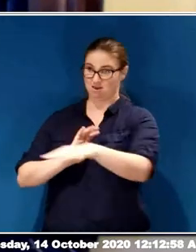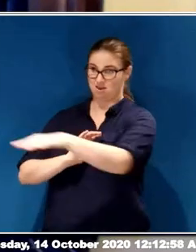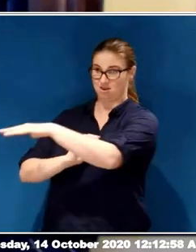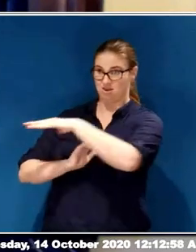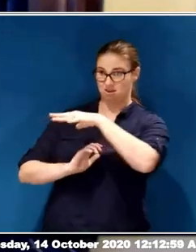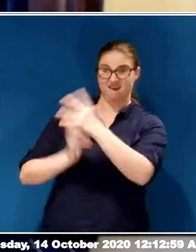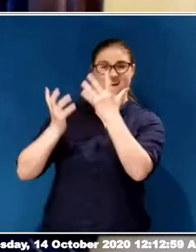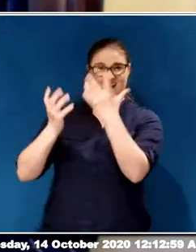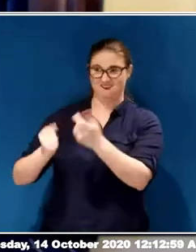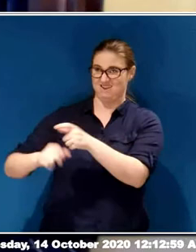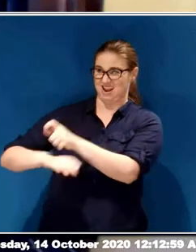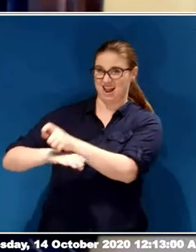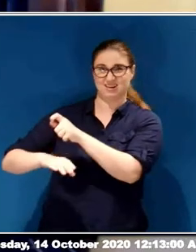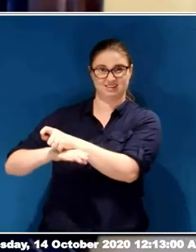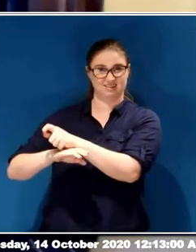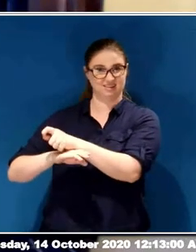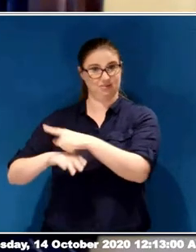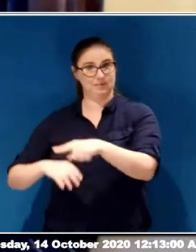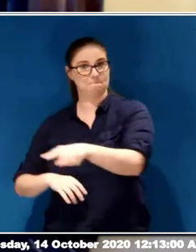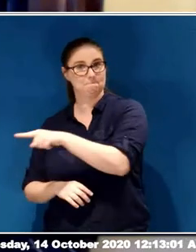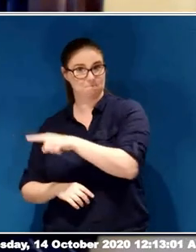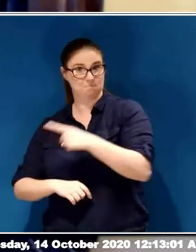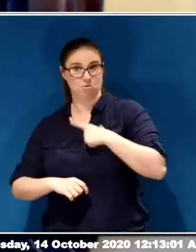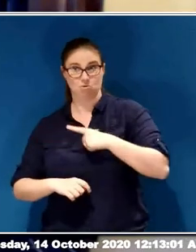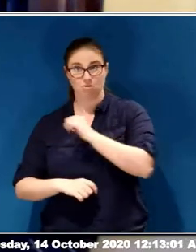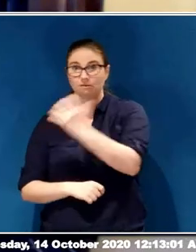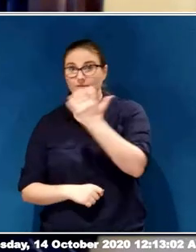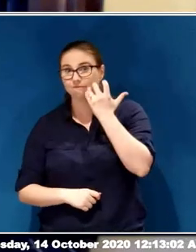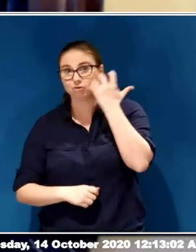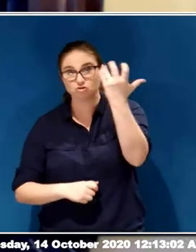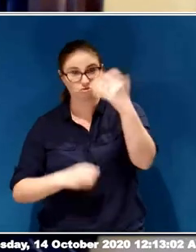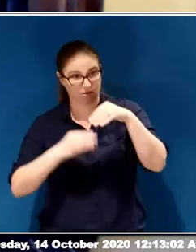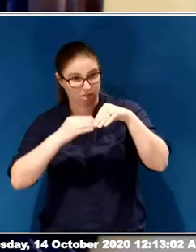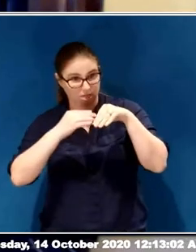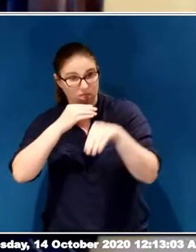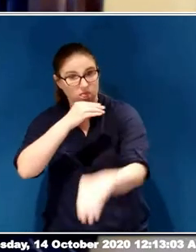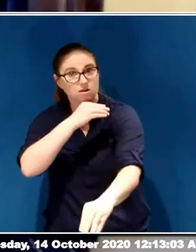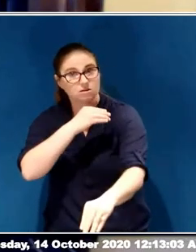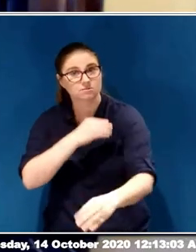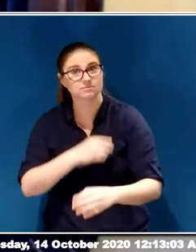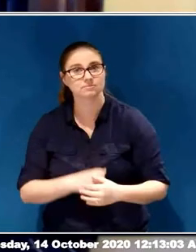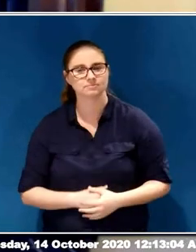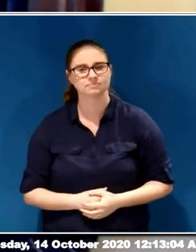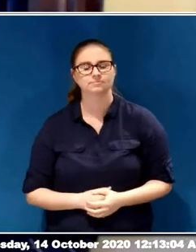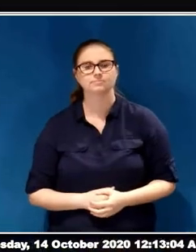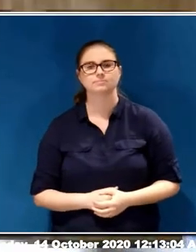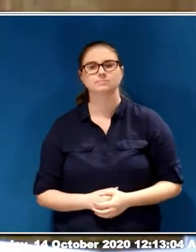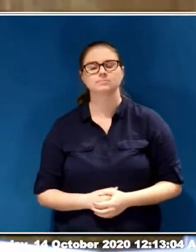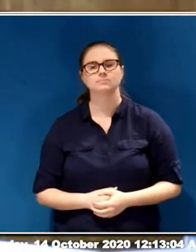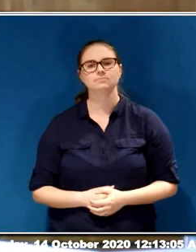Dr de Bruin, can I better understand the framework within which